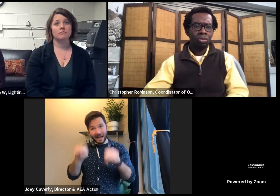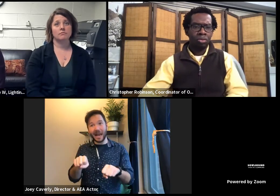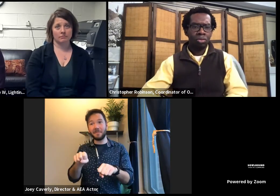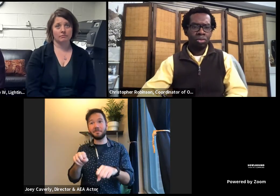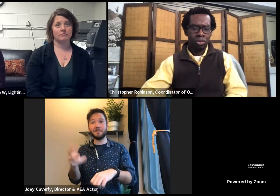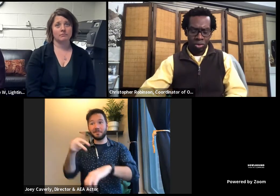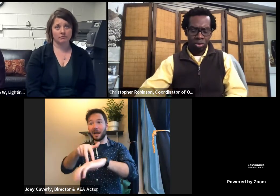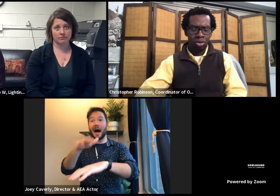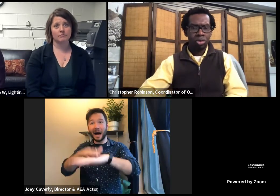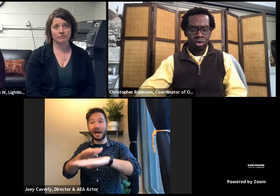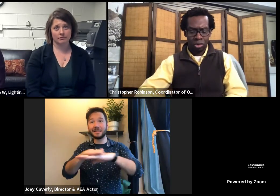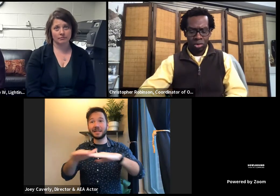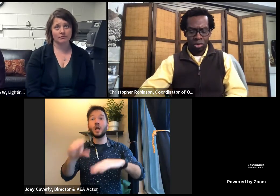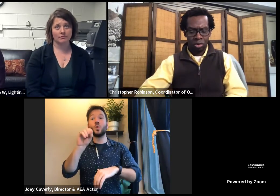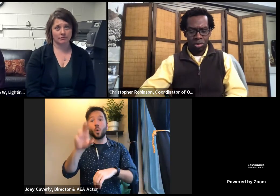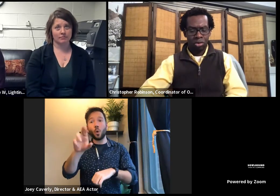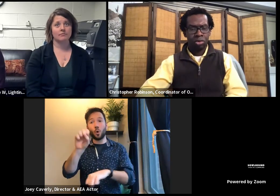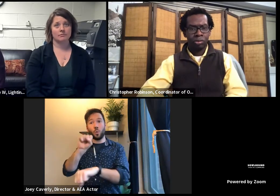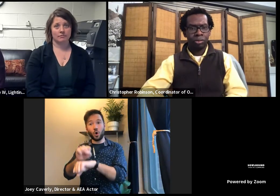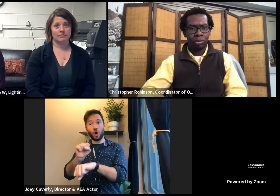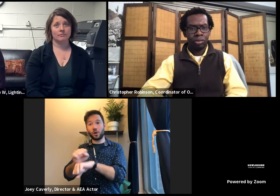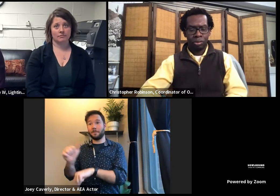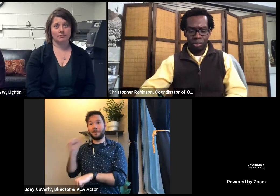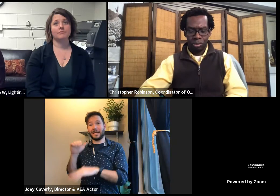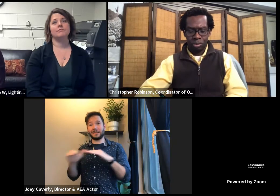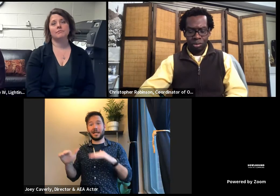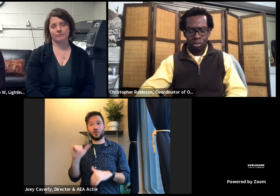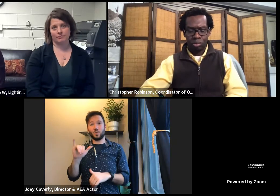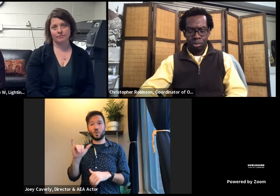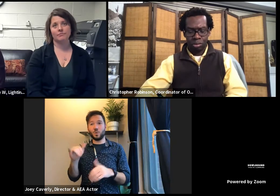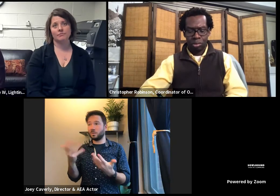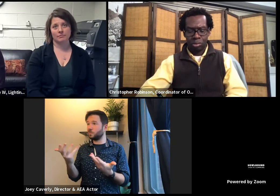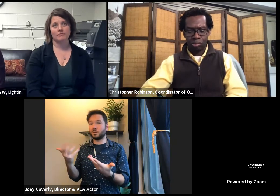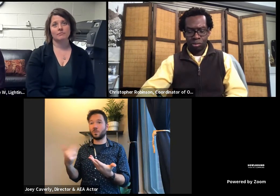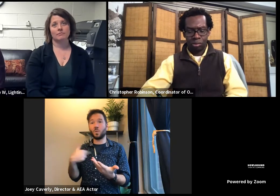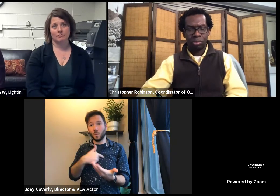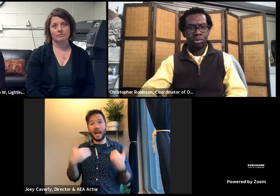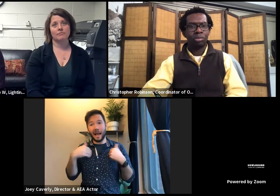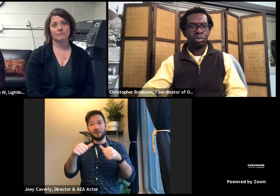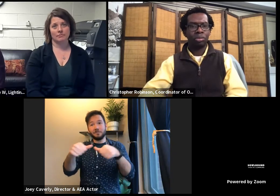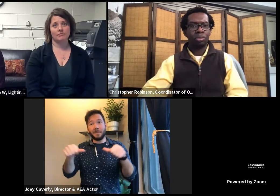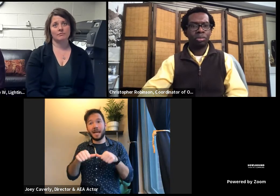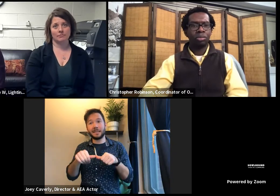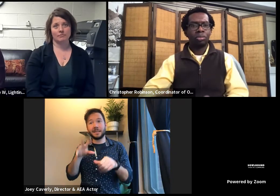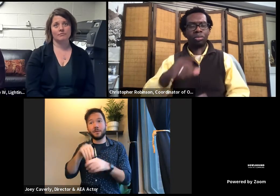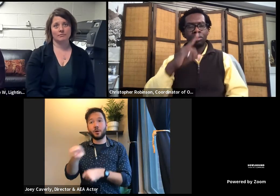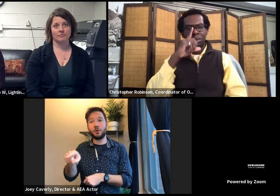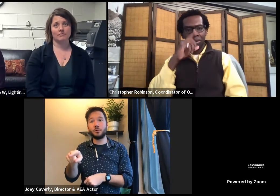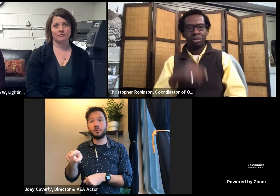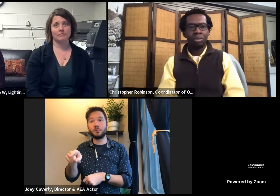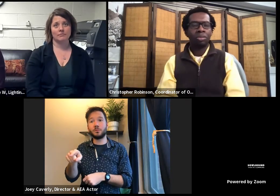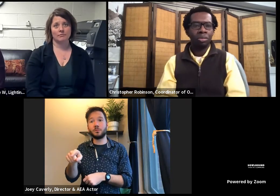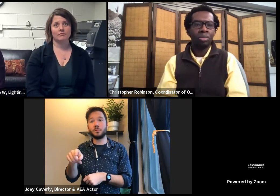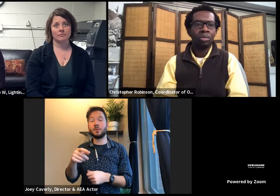with trying to reach out and offer solutions without ever being asked to do so,